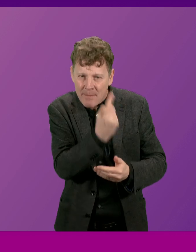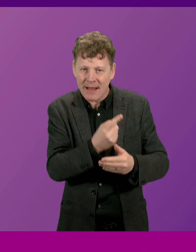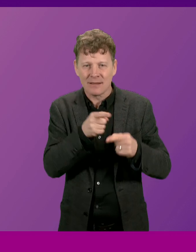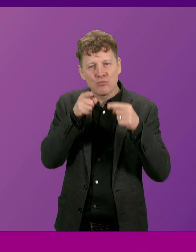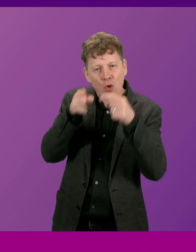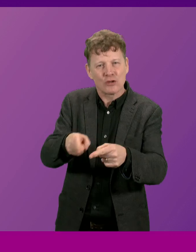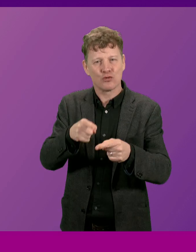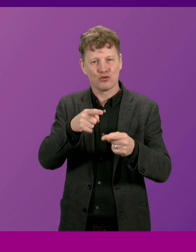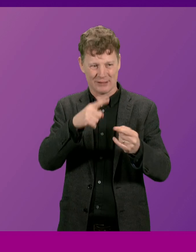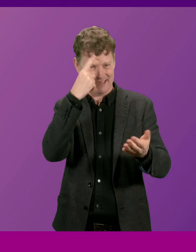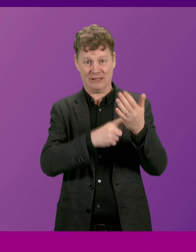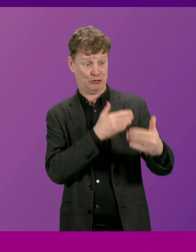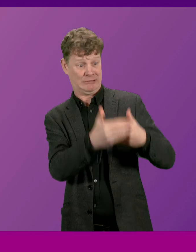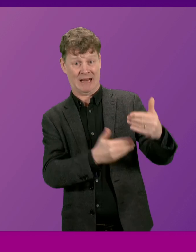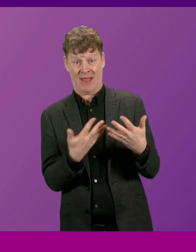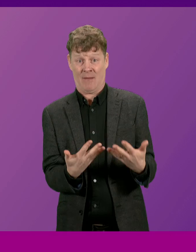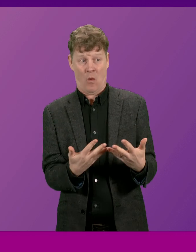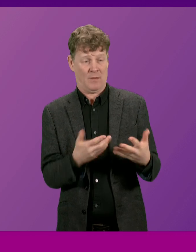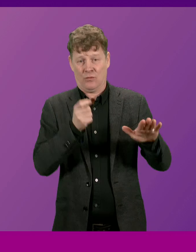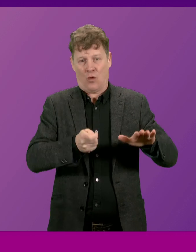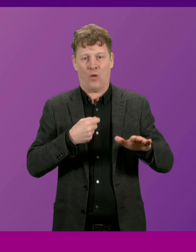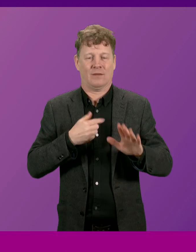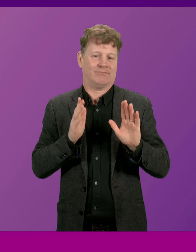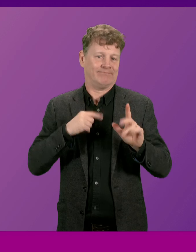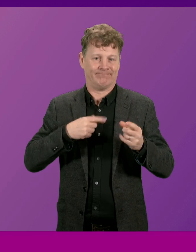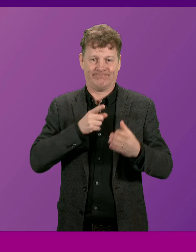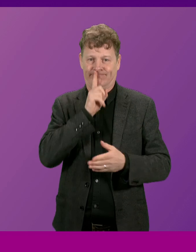that are taken forward by the Crown. As a society, we pride ourselves on the fact